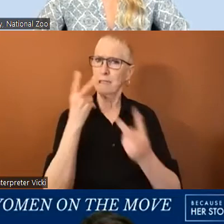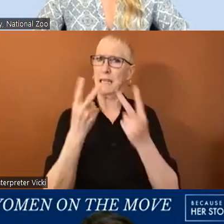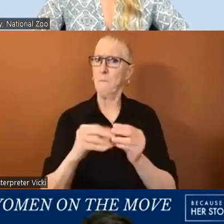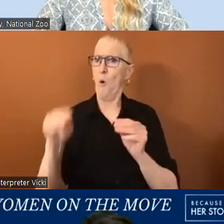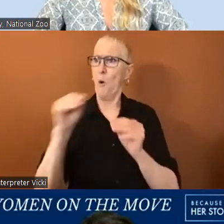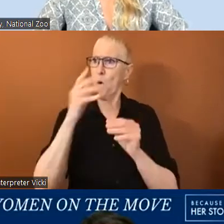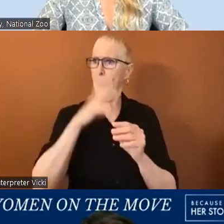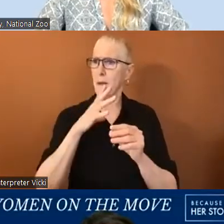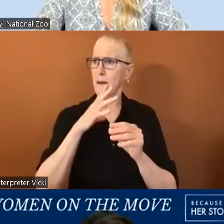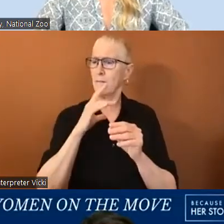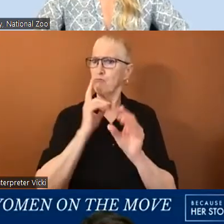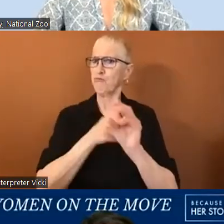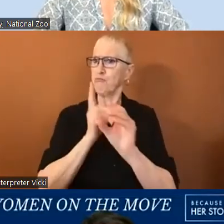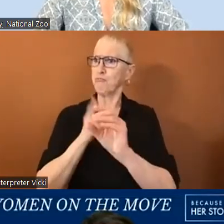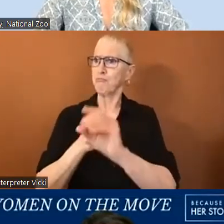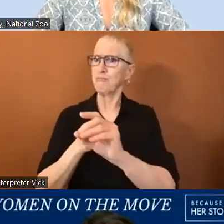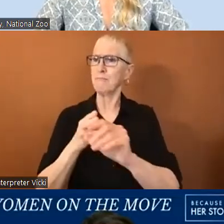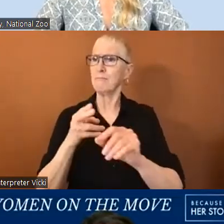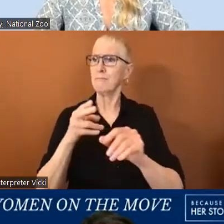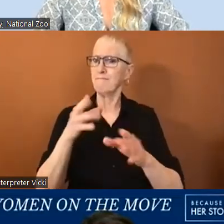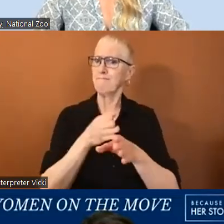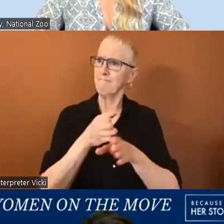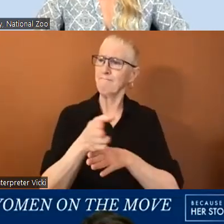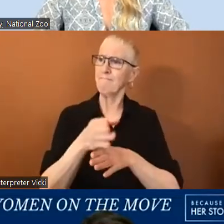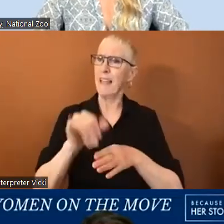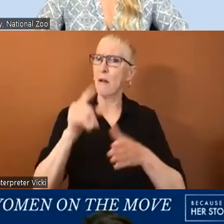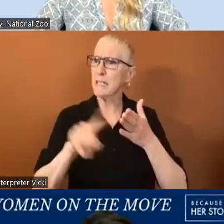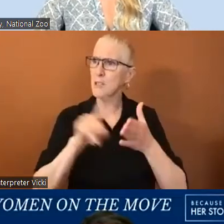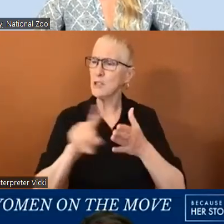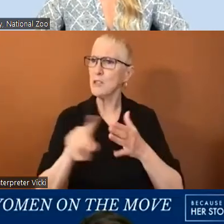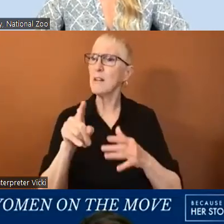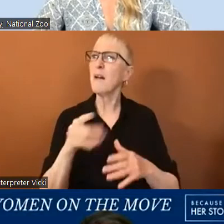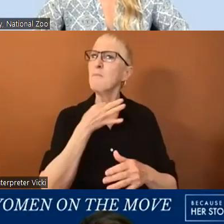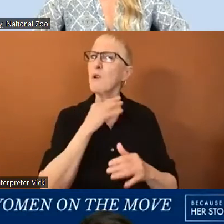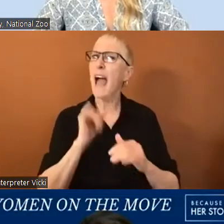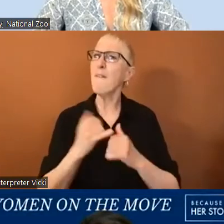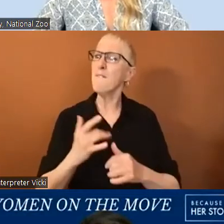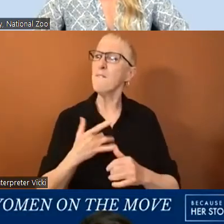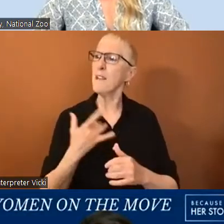hop into uh this kind of research how does it feel to be a potential role model for these